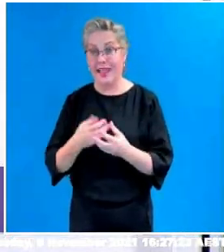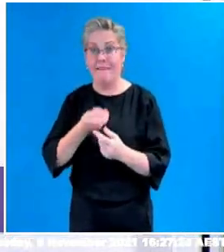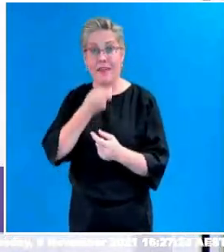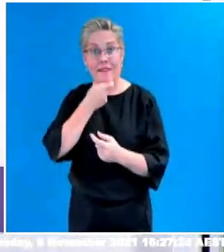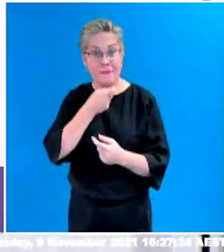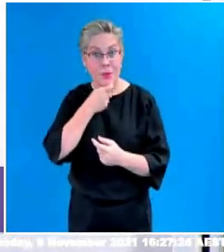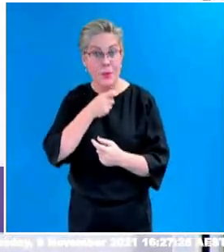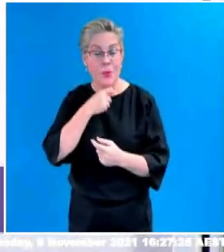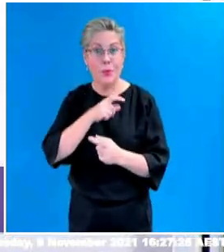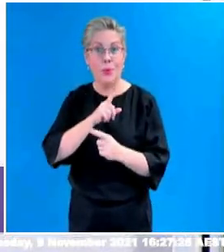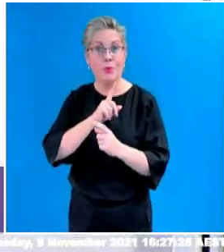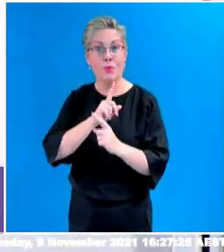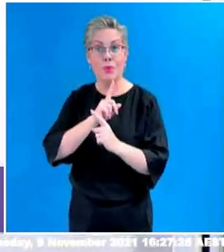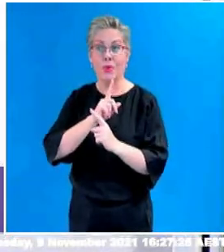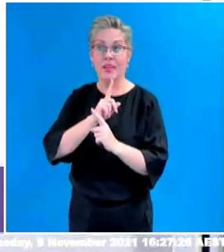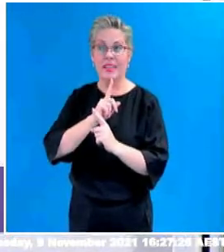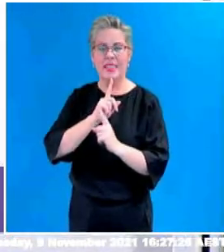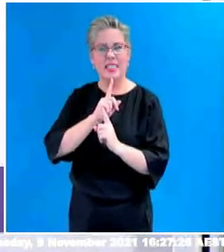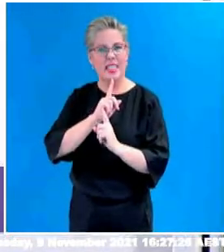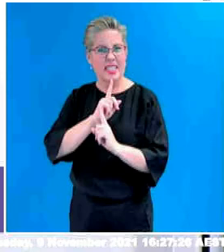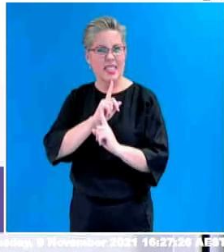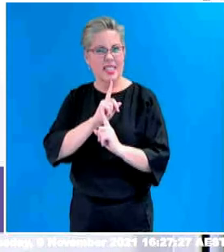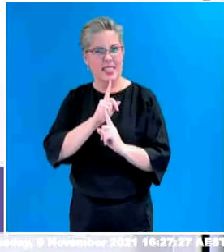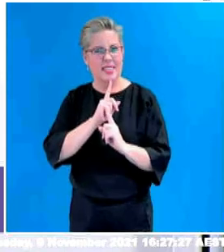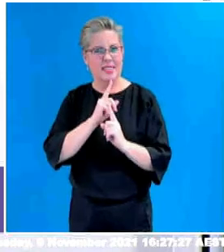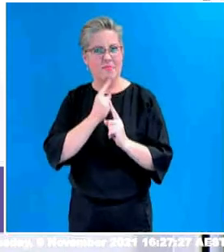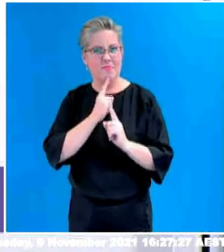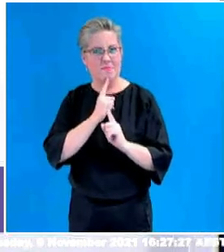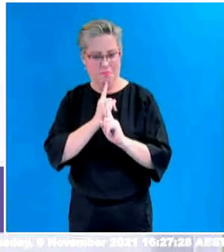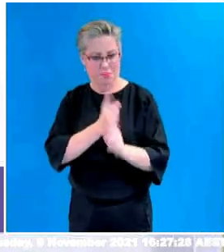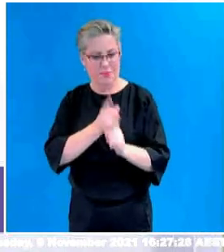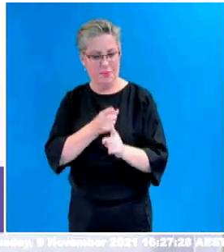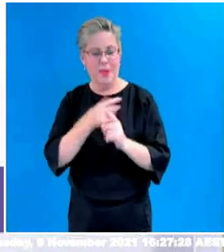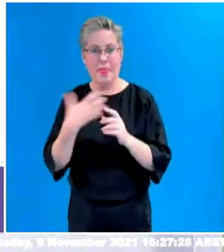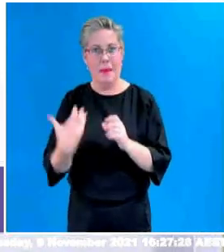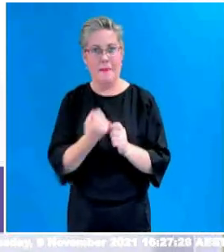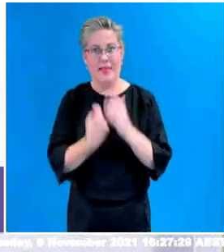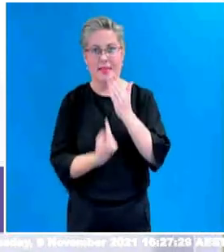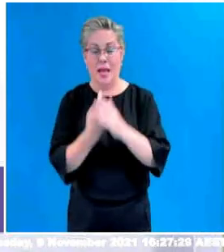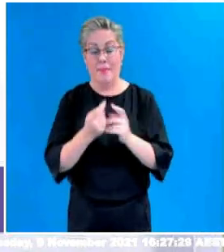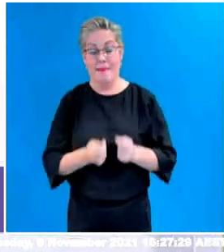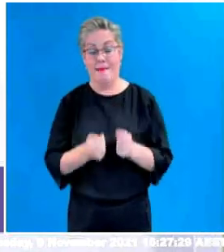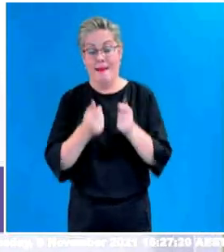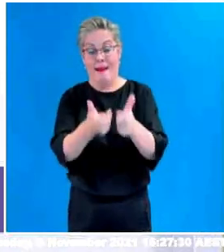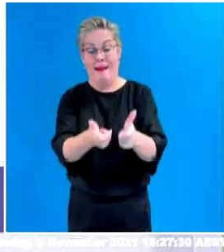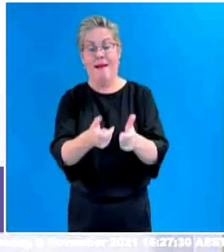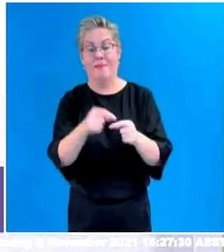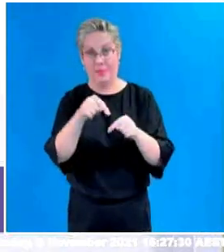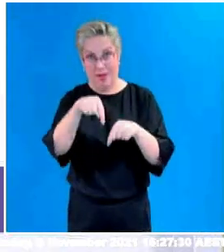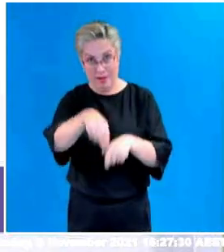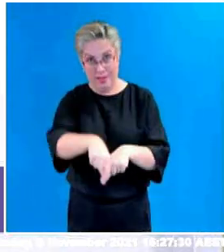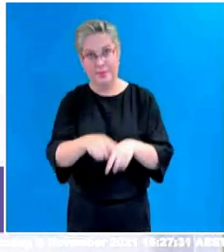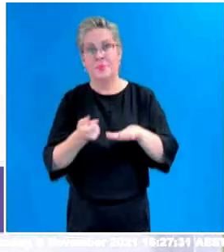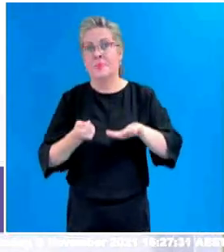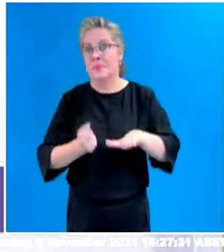circulated a set of directions. There is one matter on which there may be some difference.